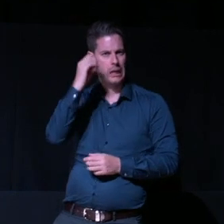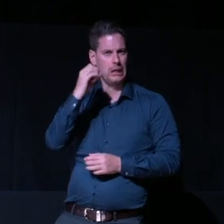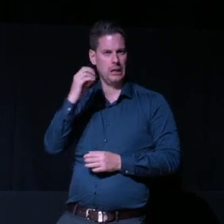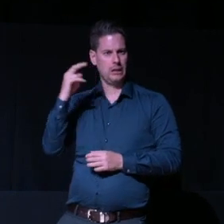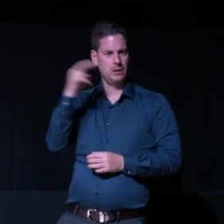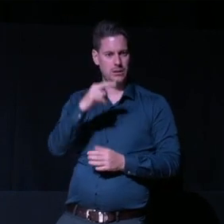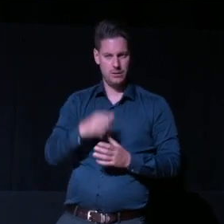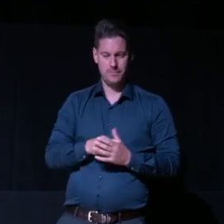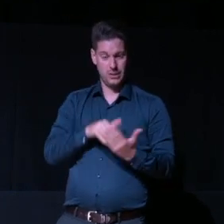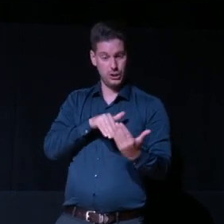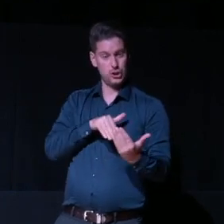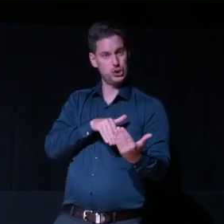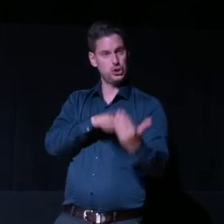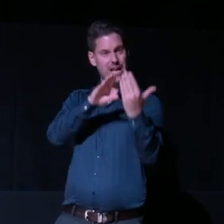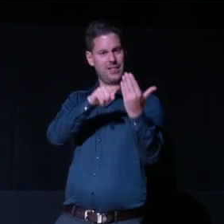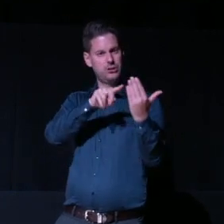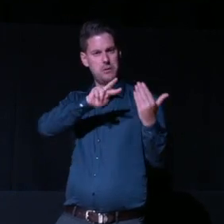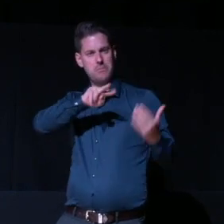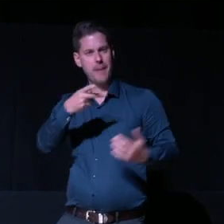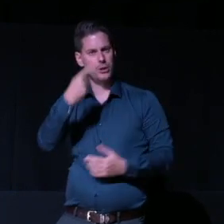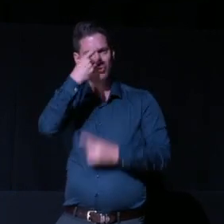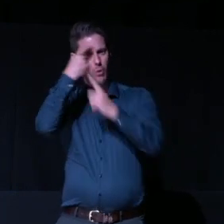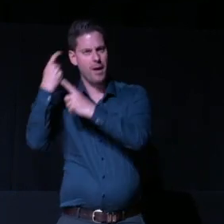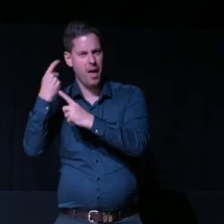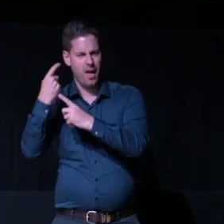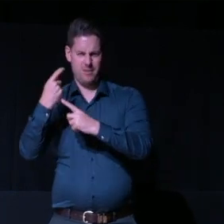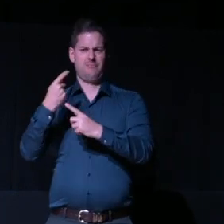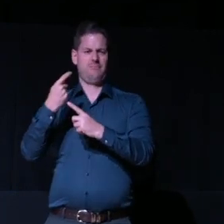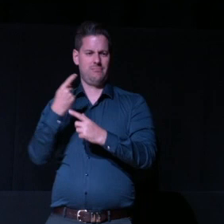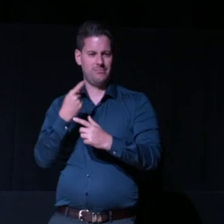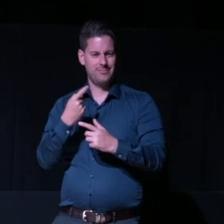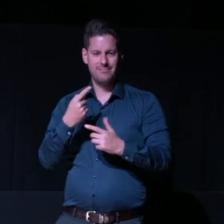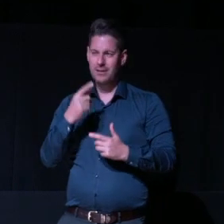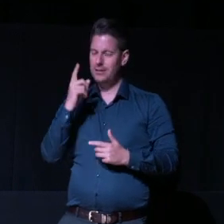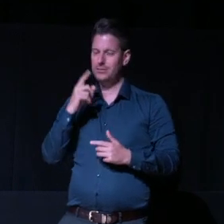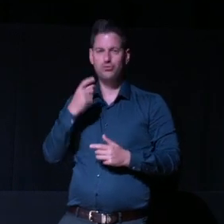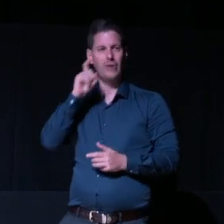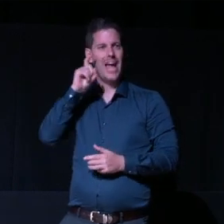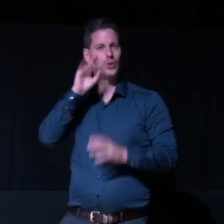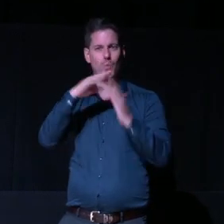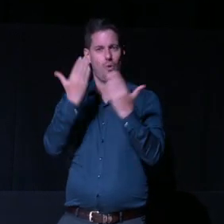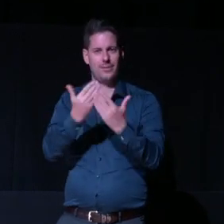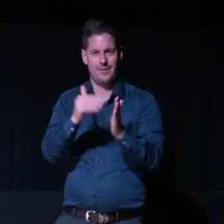challenge has been replaced by trigger and suddenly we're in this strange position. And I think I would rather